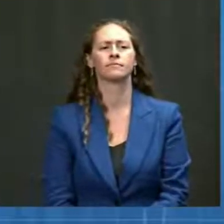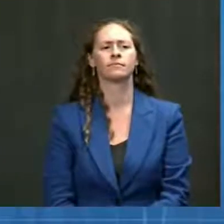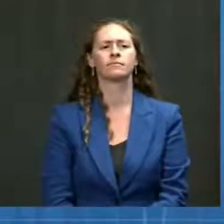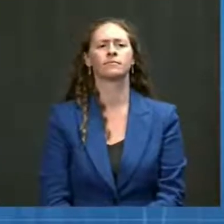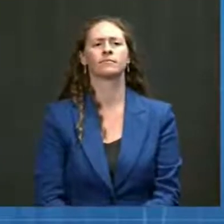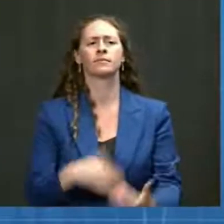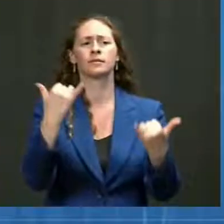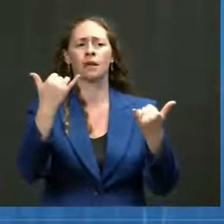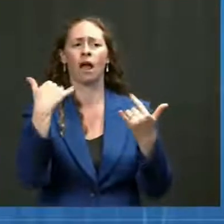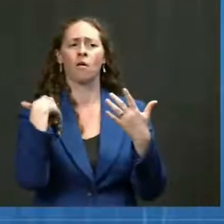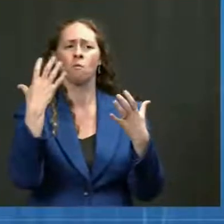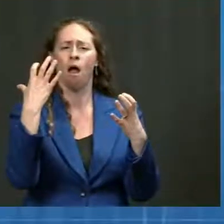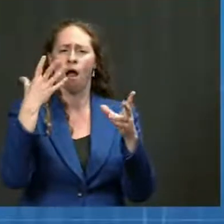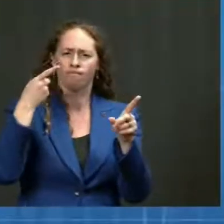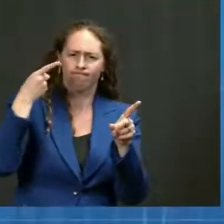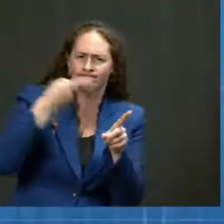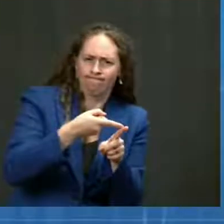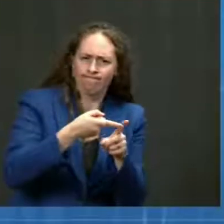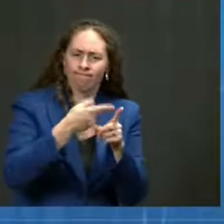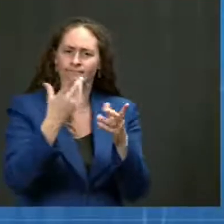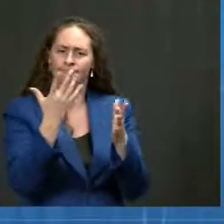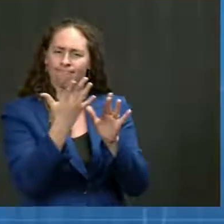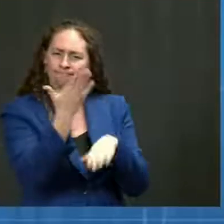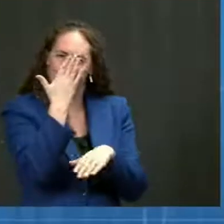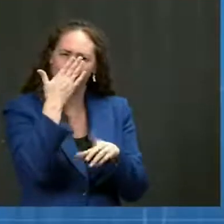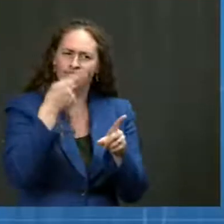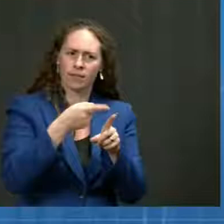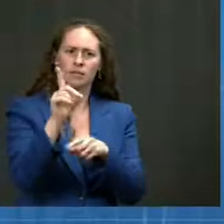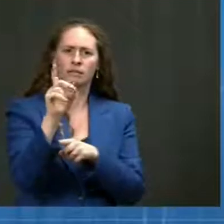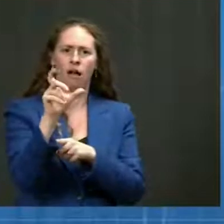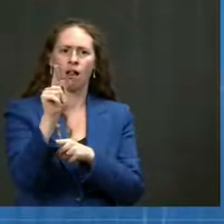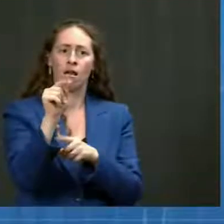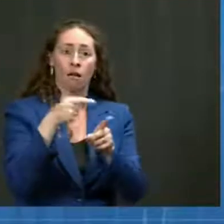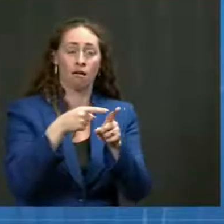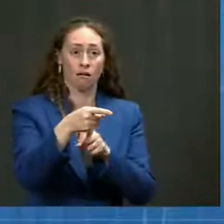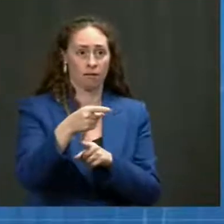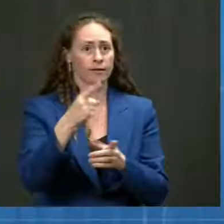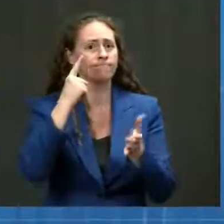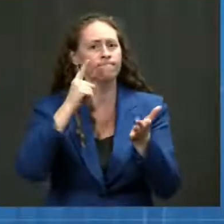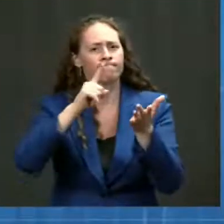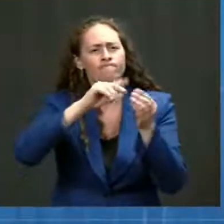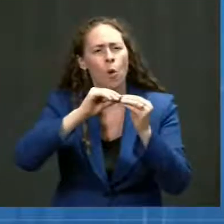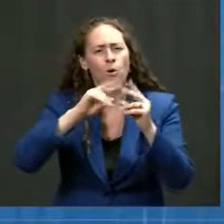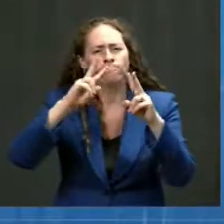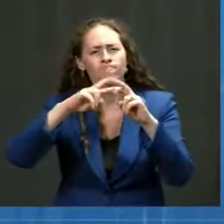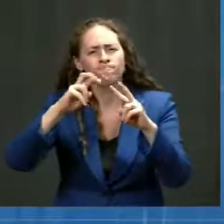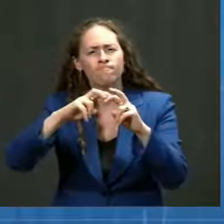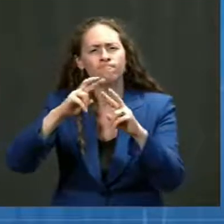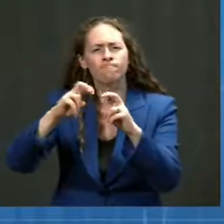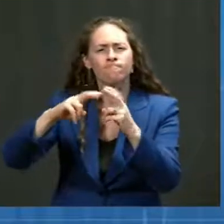LOOK AT VACCINE EFFECTIVENESS IN THE SPECIFIC CONTEXT OF THE DELTA VARIANT.